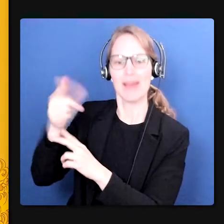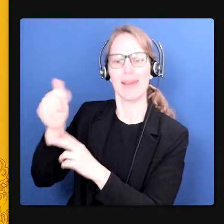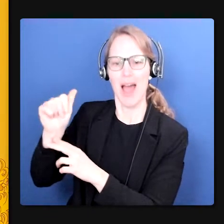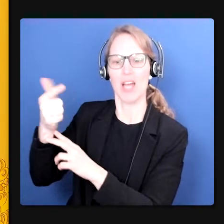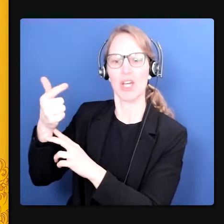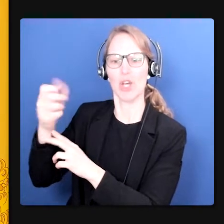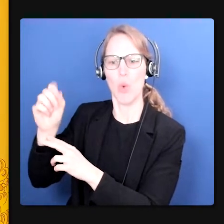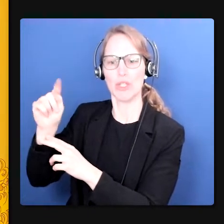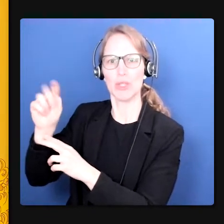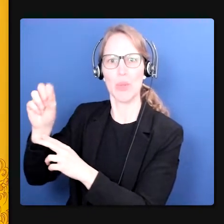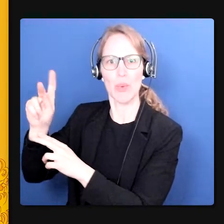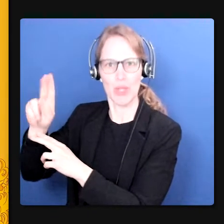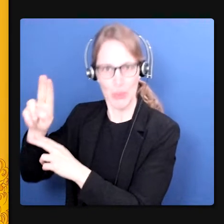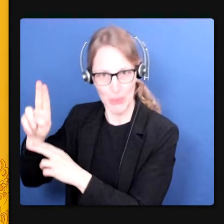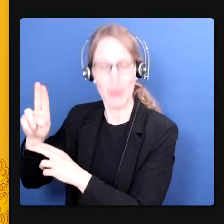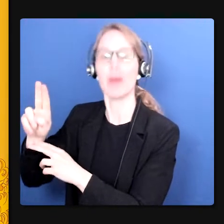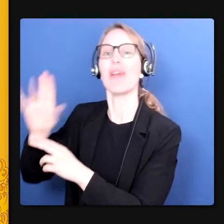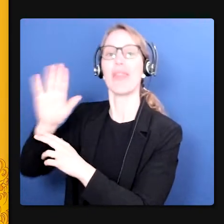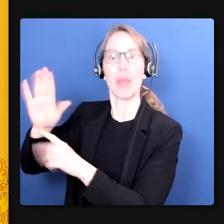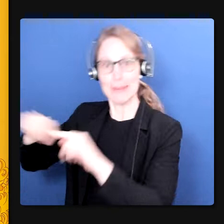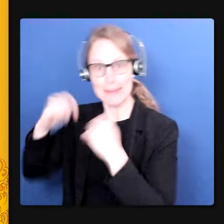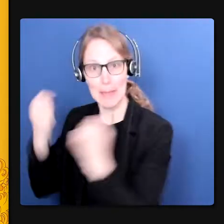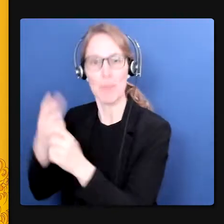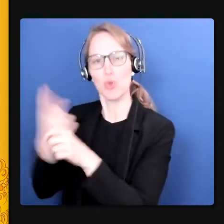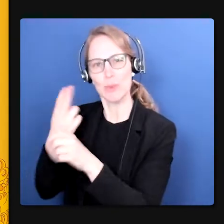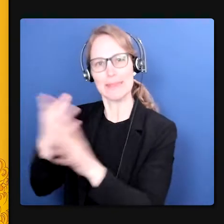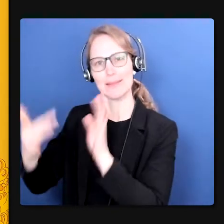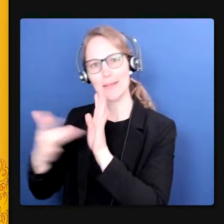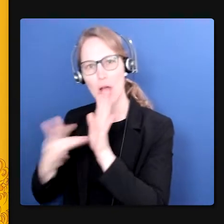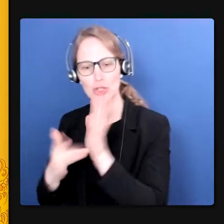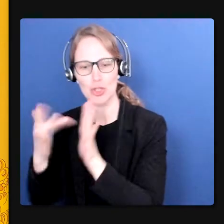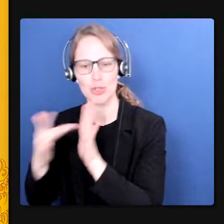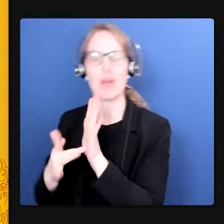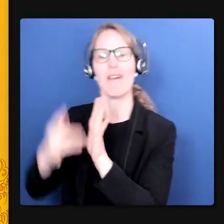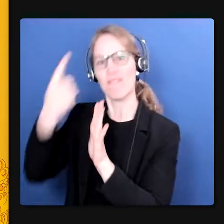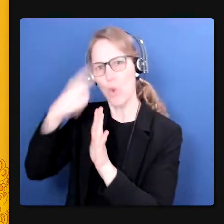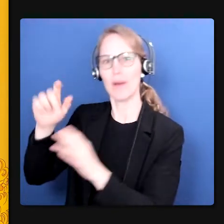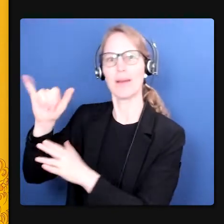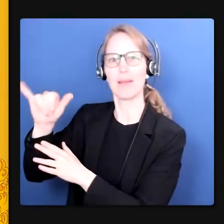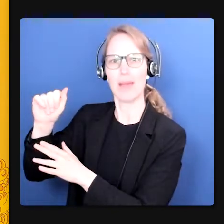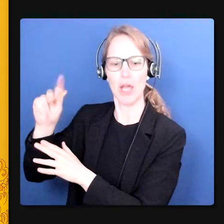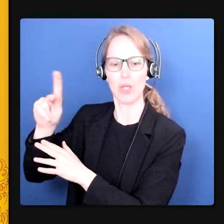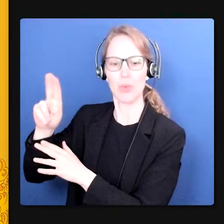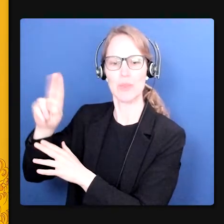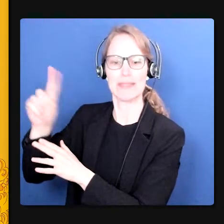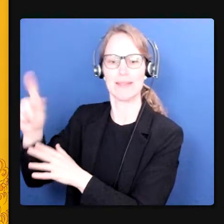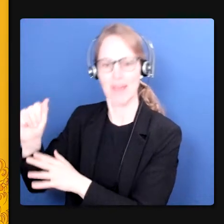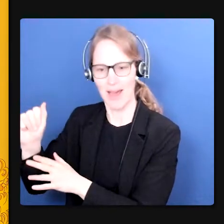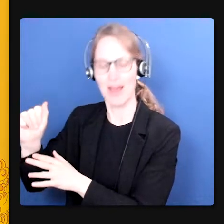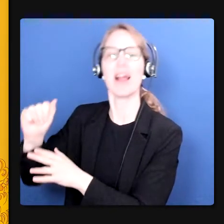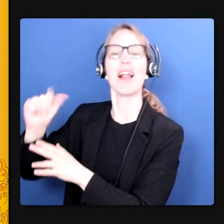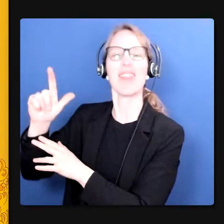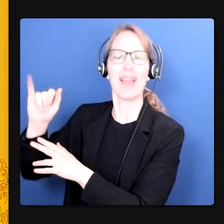for Yakuza Like a Dragon. How they used the touch adaptation kit and the Cloudware API's to provide a custom,